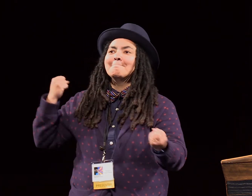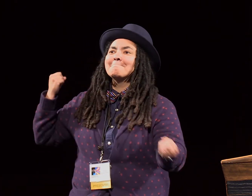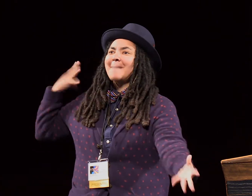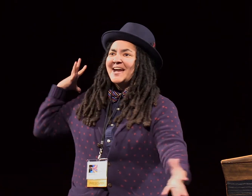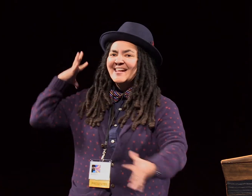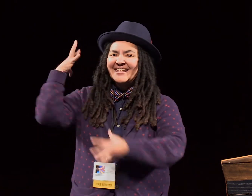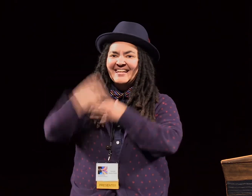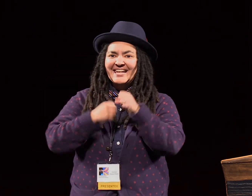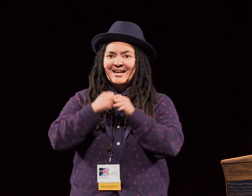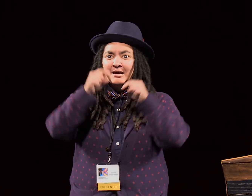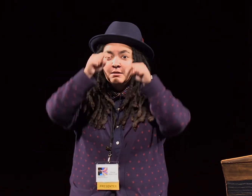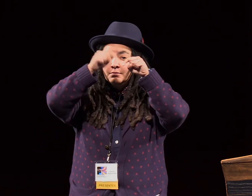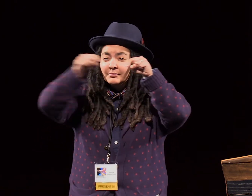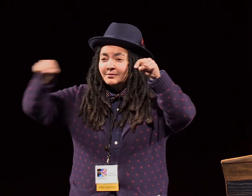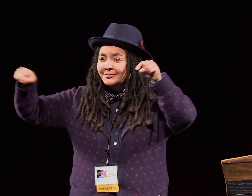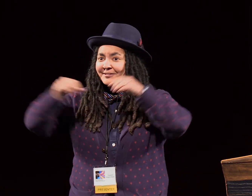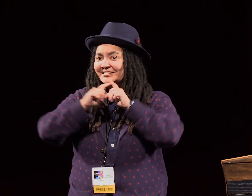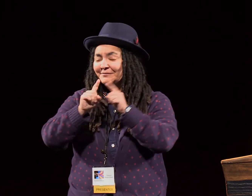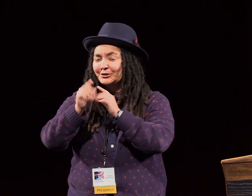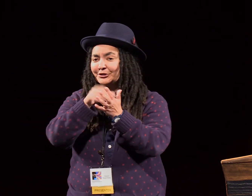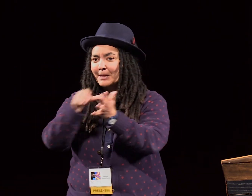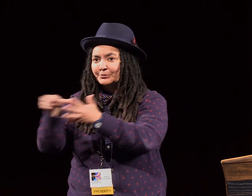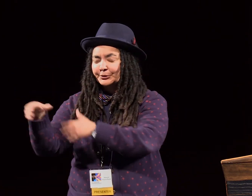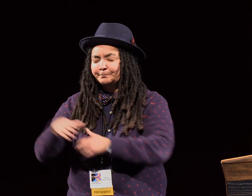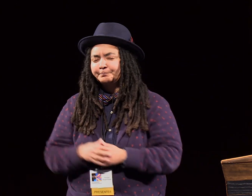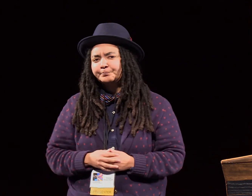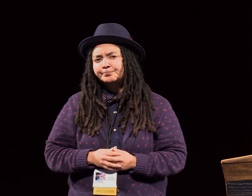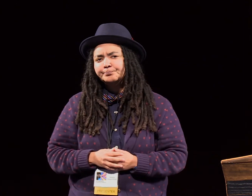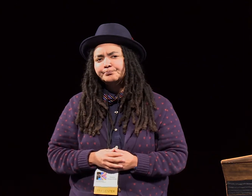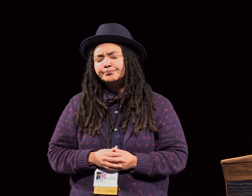I worked with many scholars, many professionals over many years.